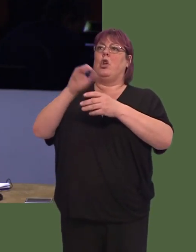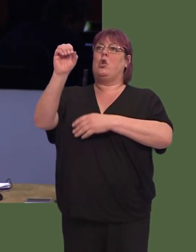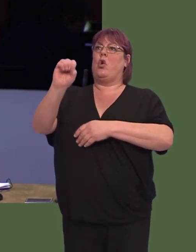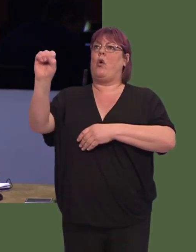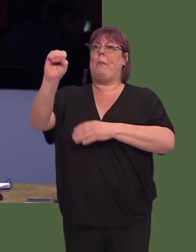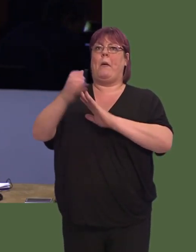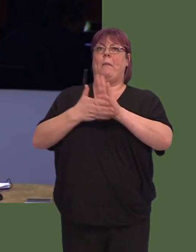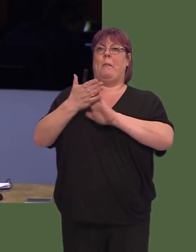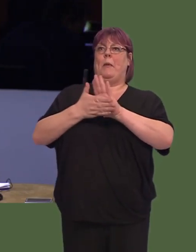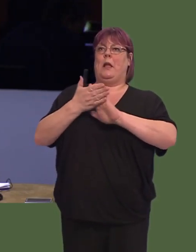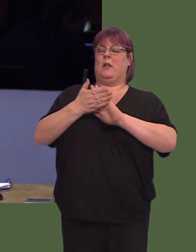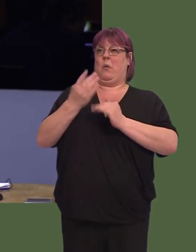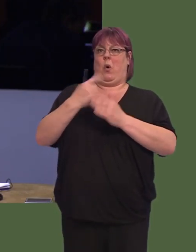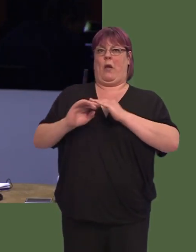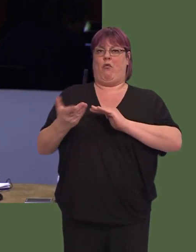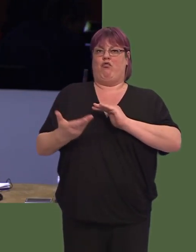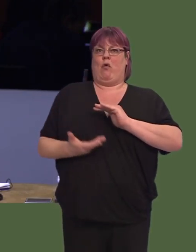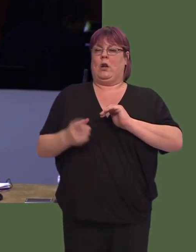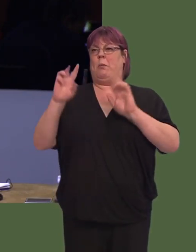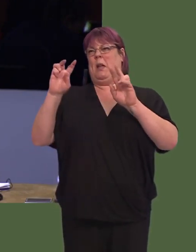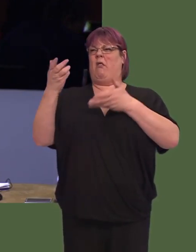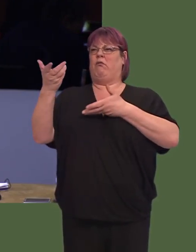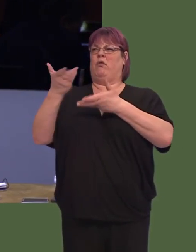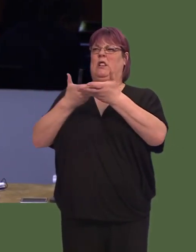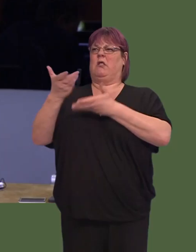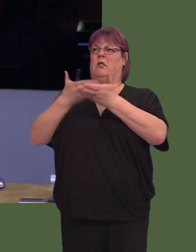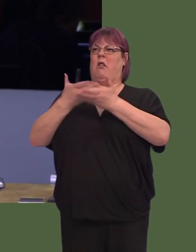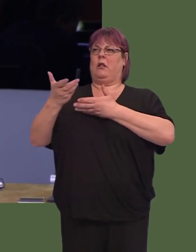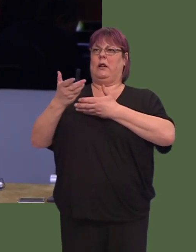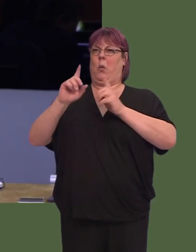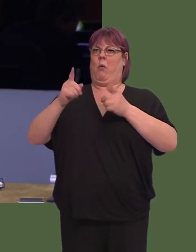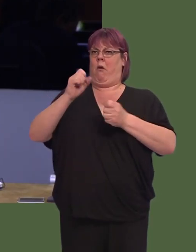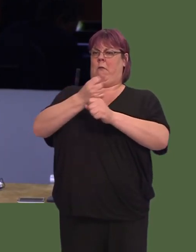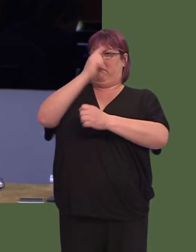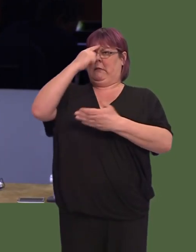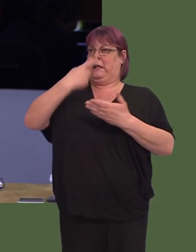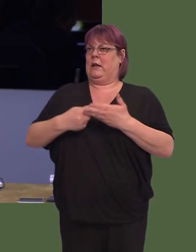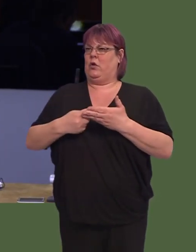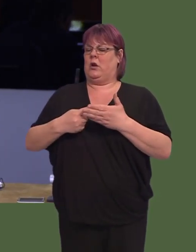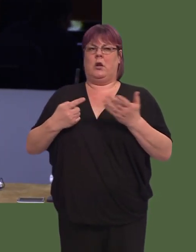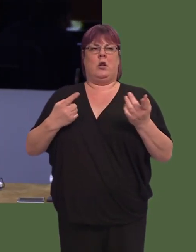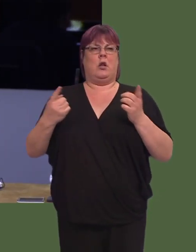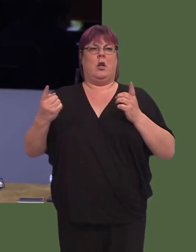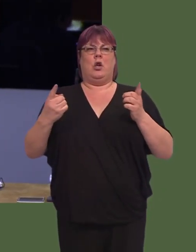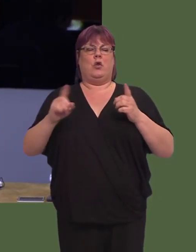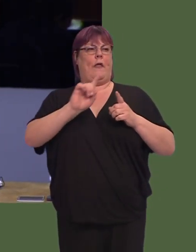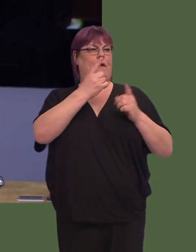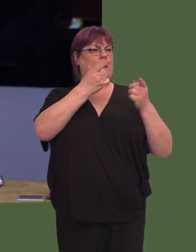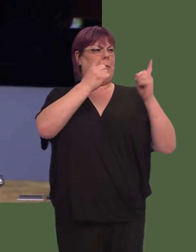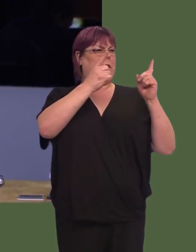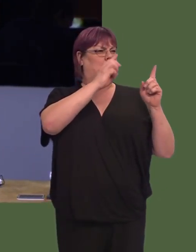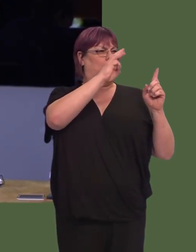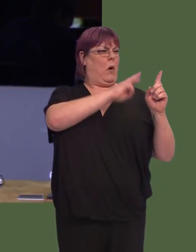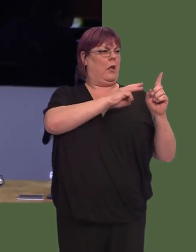than the right to be consulted. How can these two conflicting positions of the First Minister of Wales and the leader of the opposition at Westminster now be reconciled?